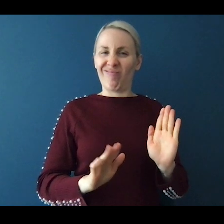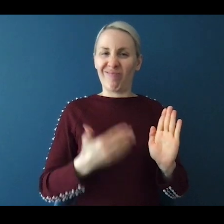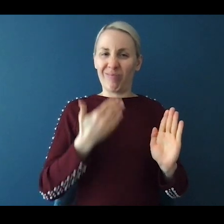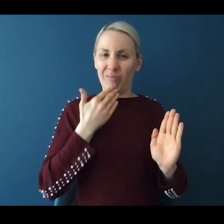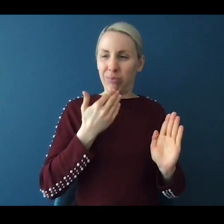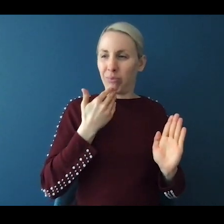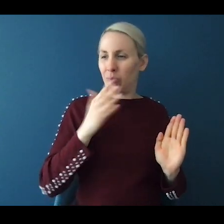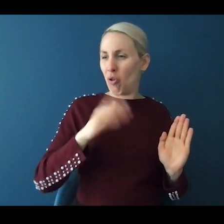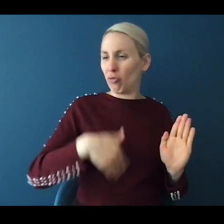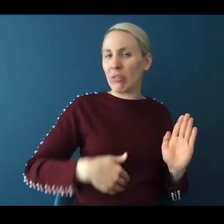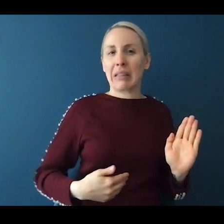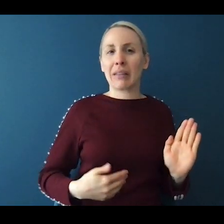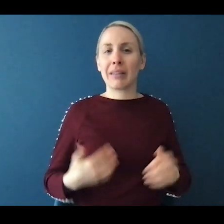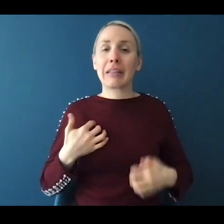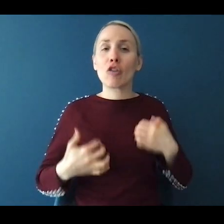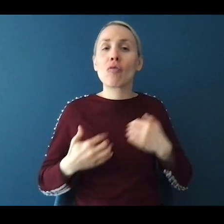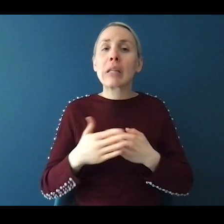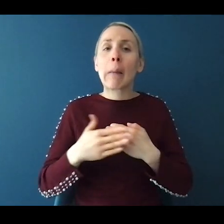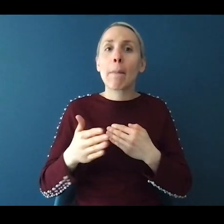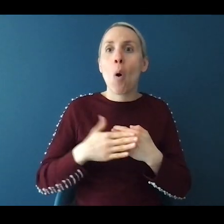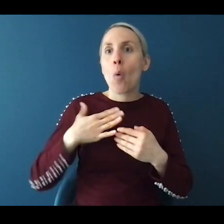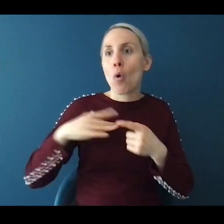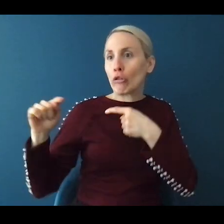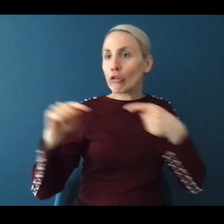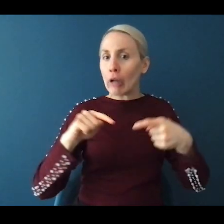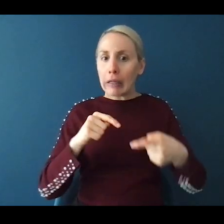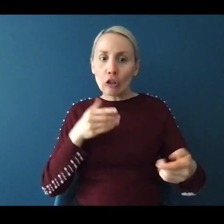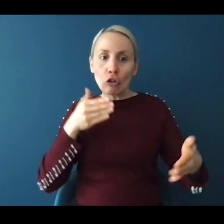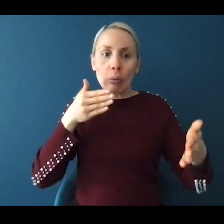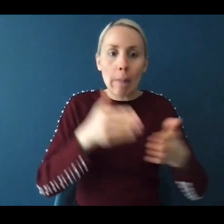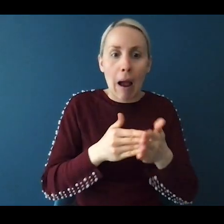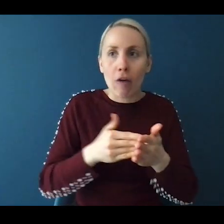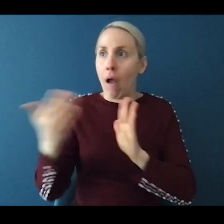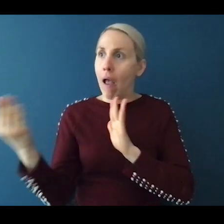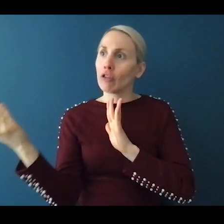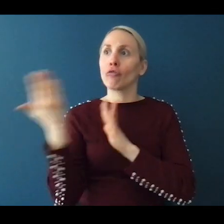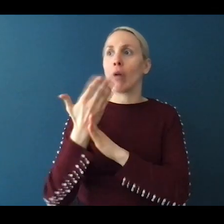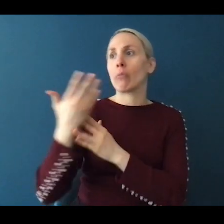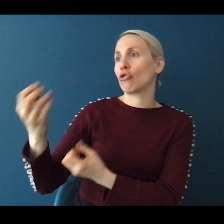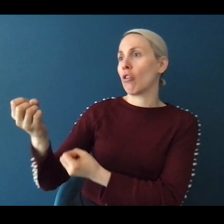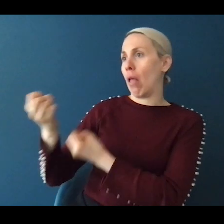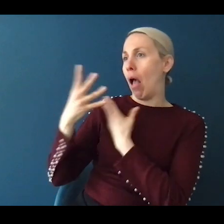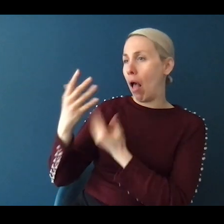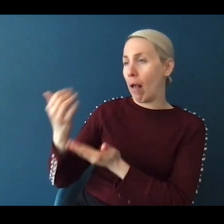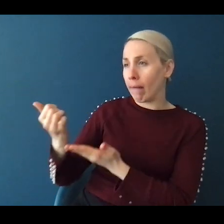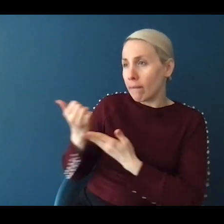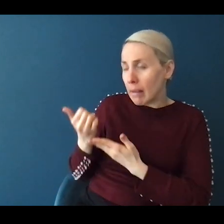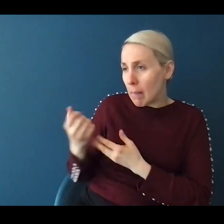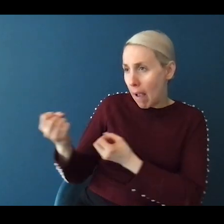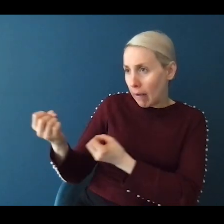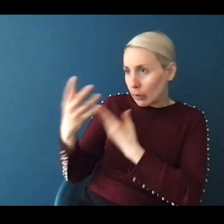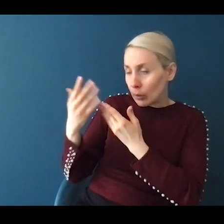to be present and those challenges and those interruptions that strengthen it or um yeah